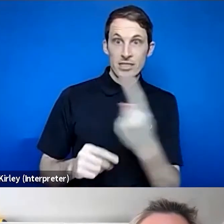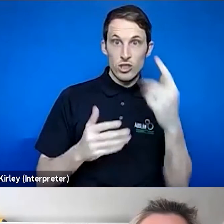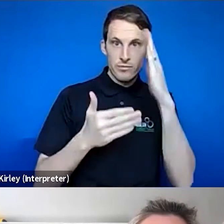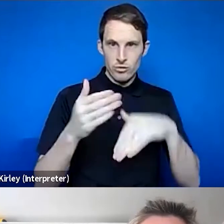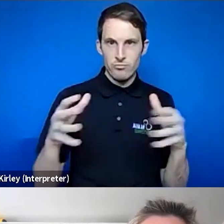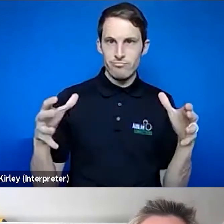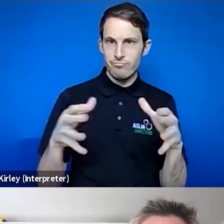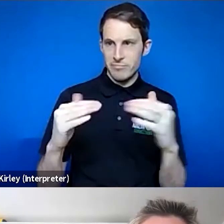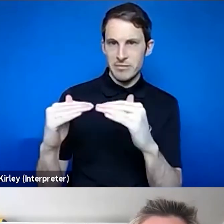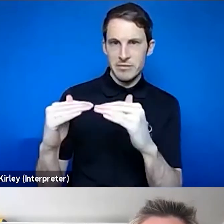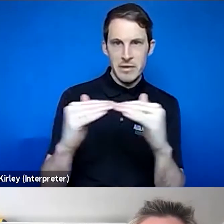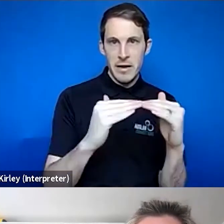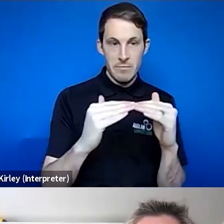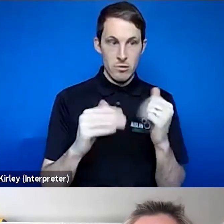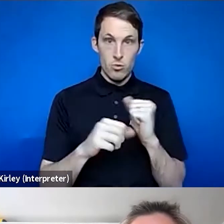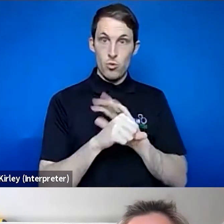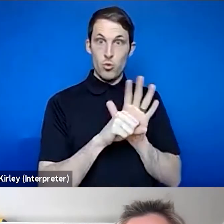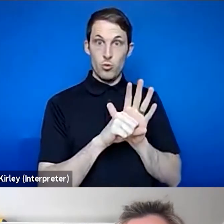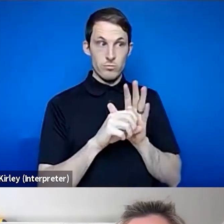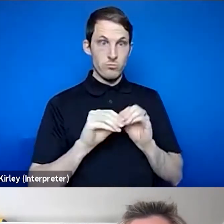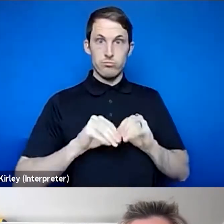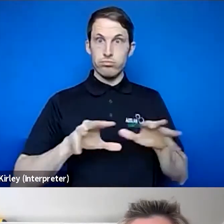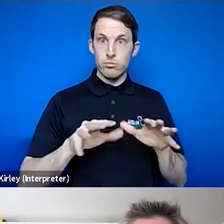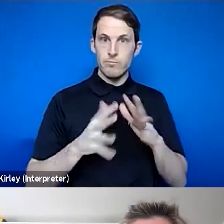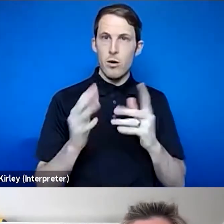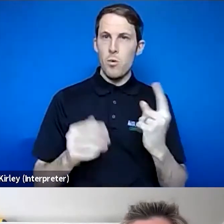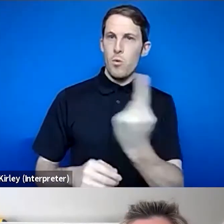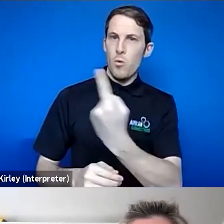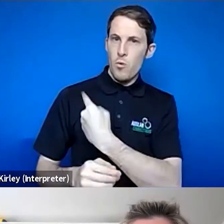consequences of COVID-19 is that we've all become more invested in decisions that have